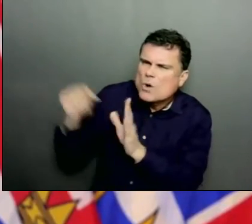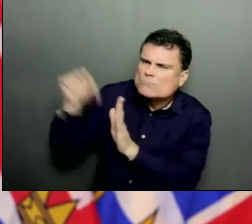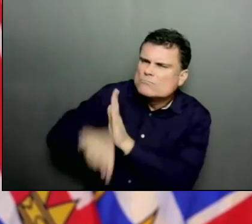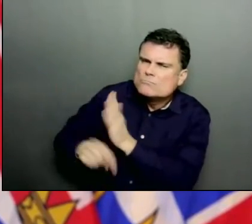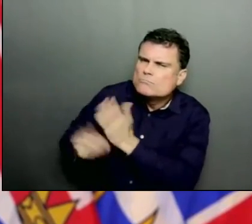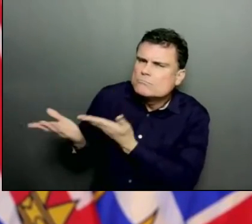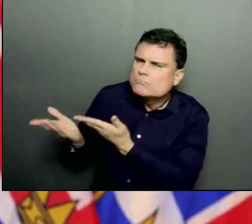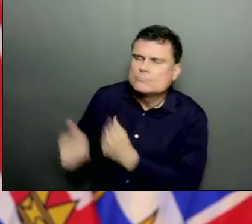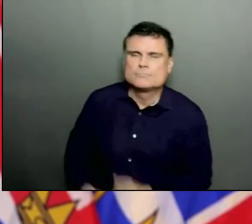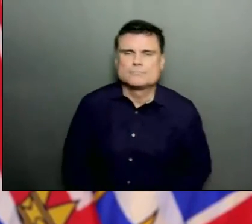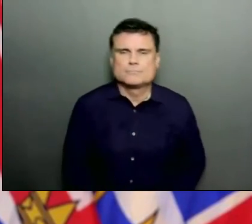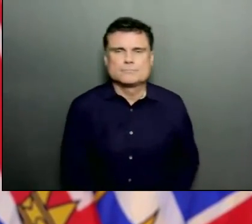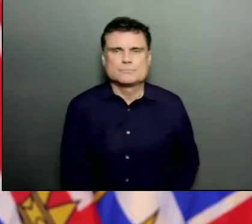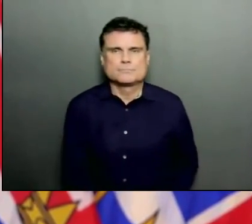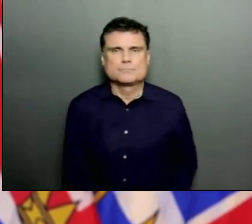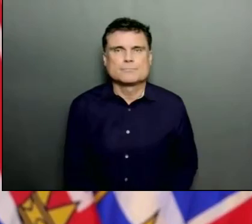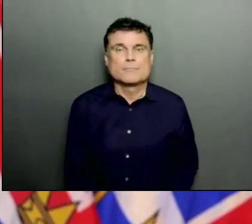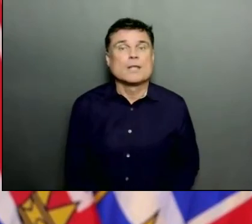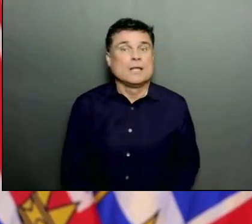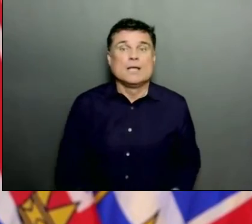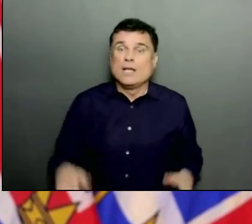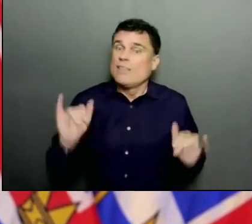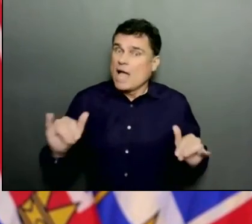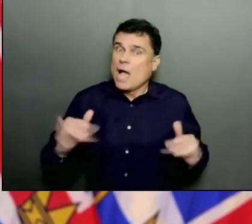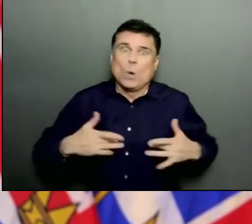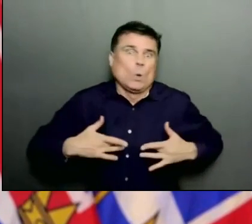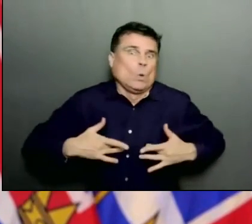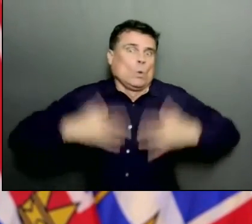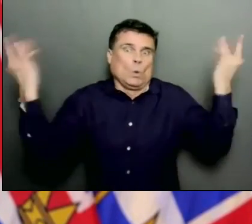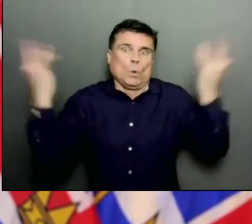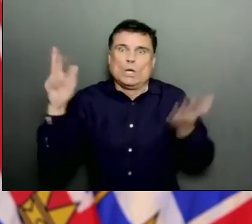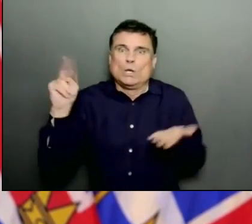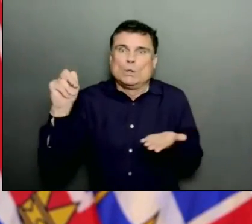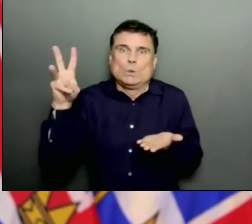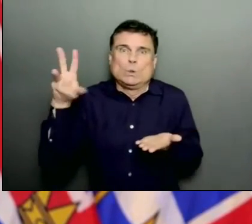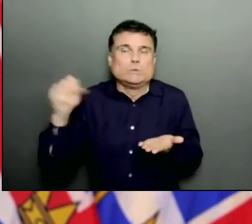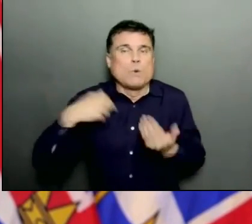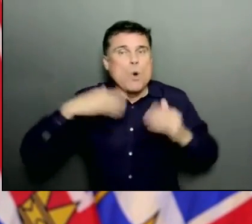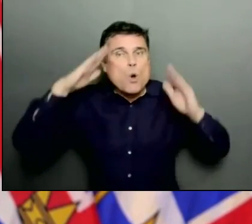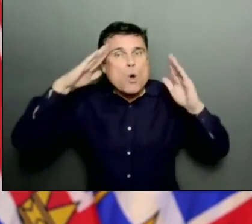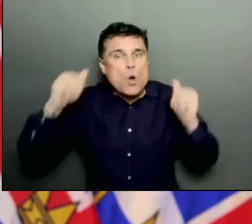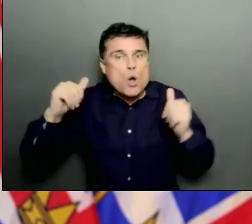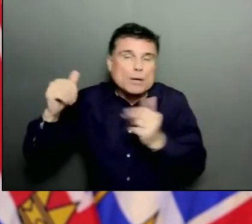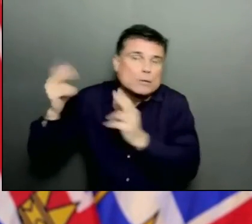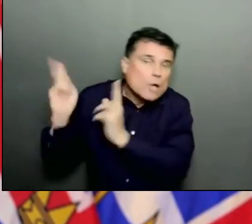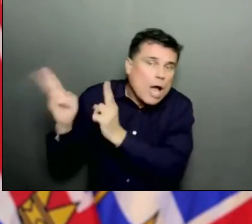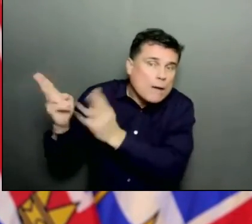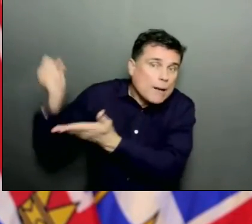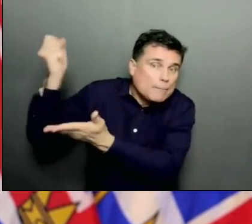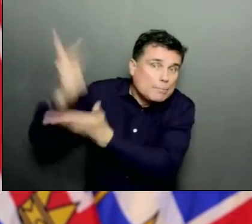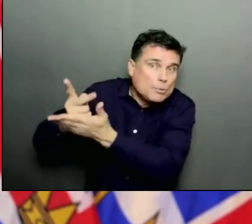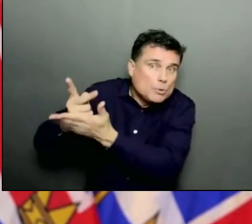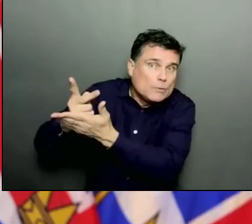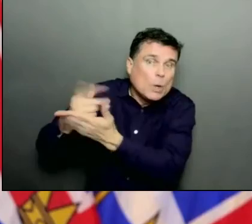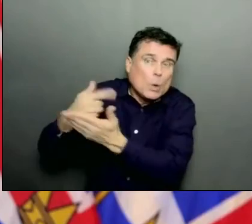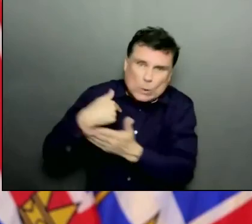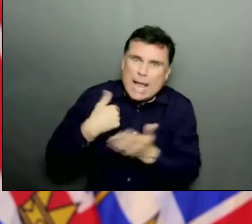say, something we've been hoping for, for some time, and waiting and planning for. Yes, it does allow us to move things.